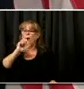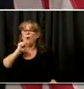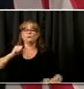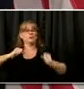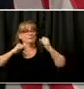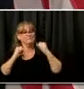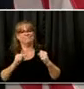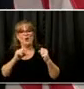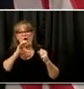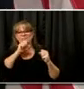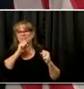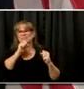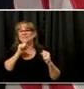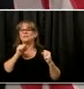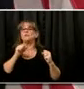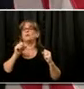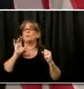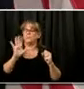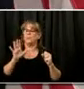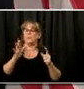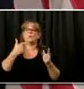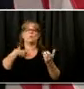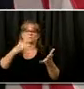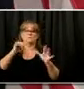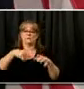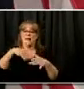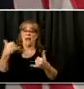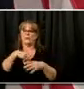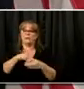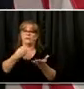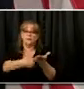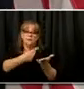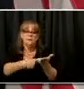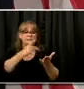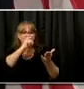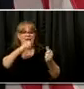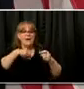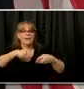more fans in and we just hope that those fans have a lot more to cheer on in coming games.